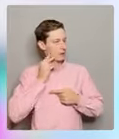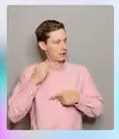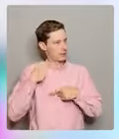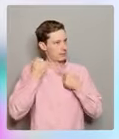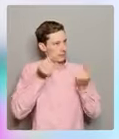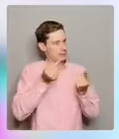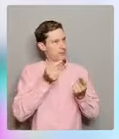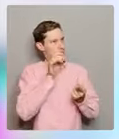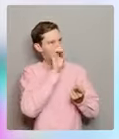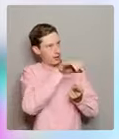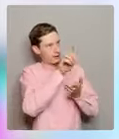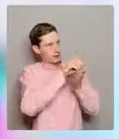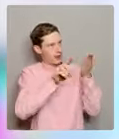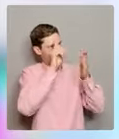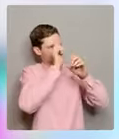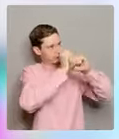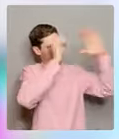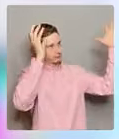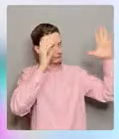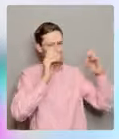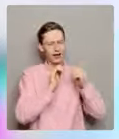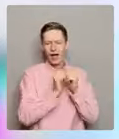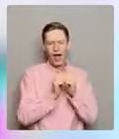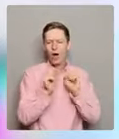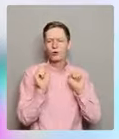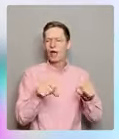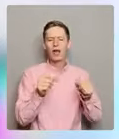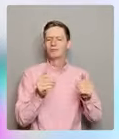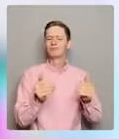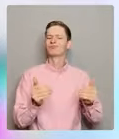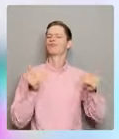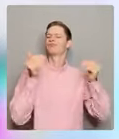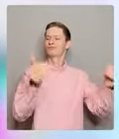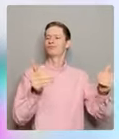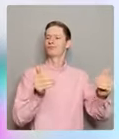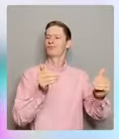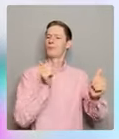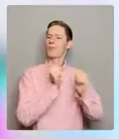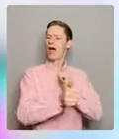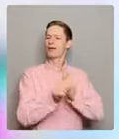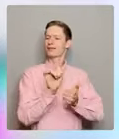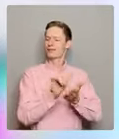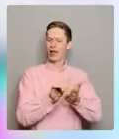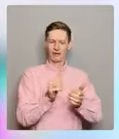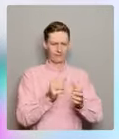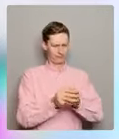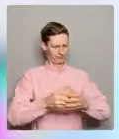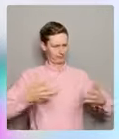So I wanna talk about how we can, you know, move past that to get to those more inclusive designs.